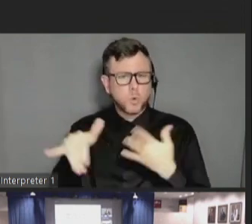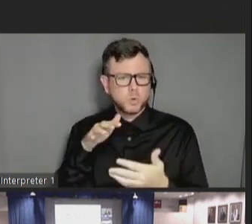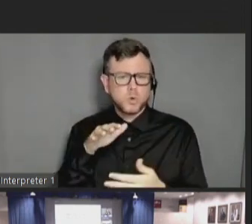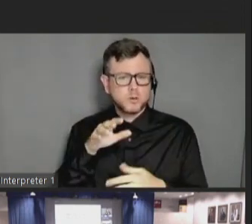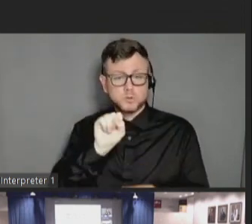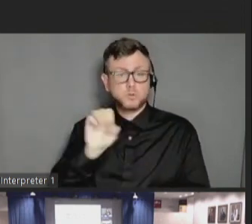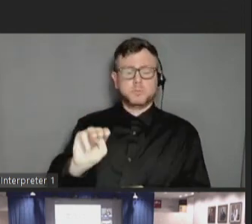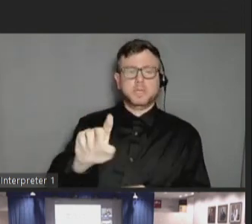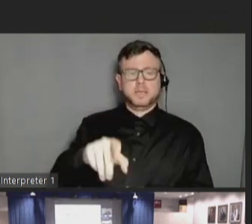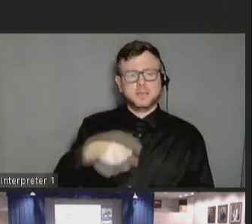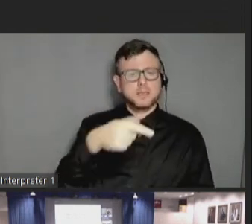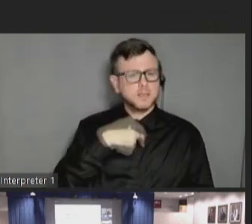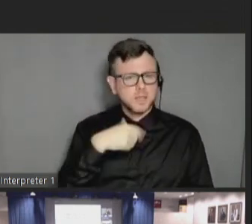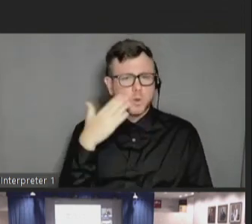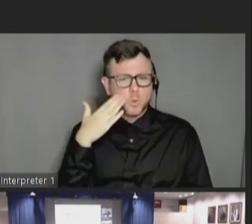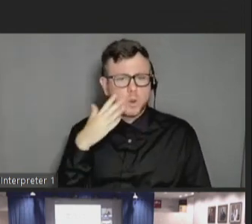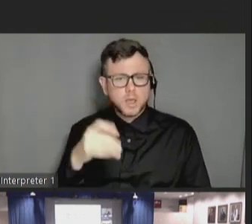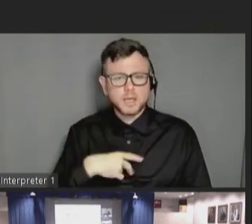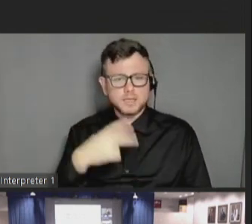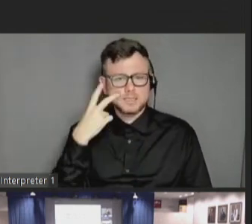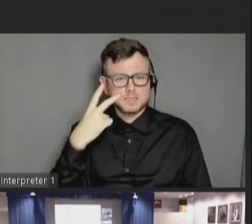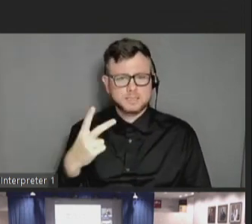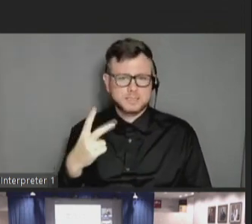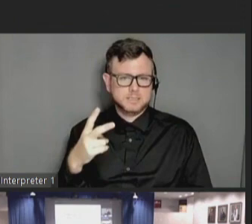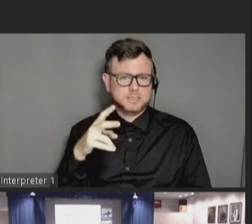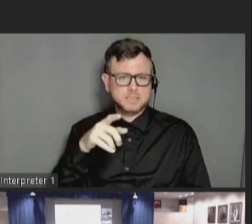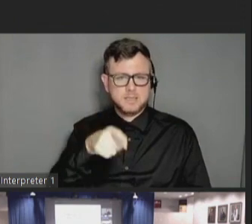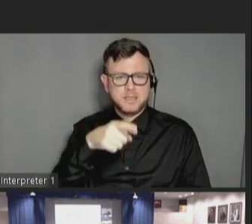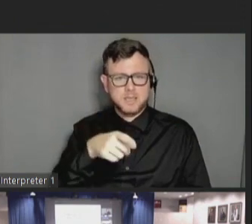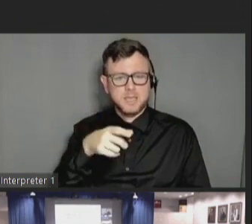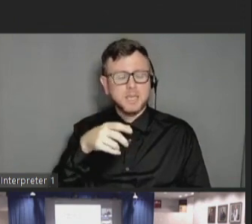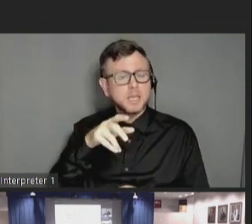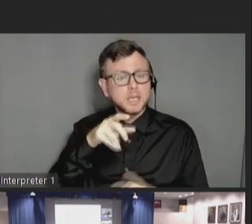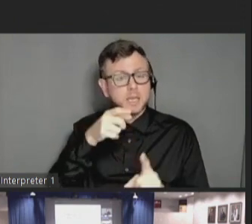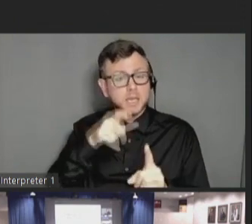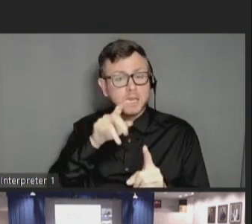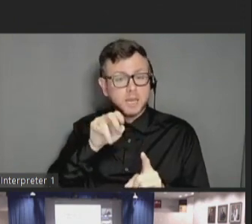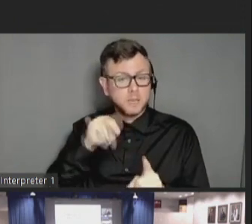As soon as ACIP and the director make their recommendation, they're coming